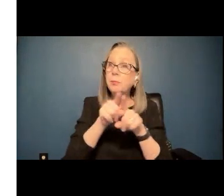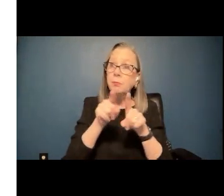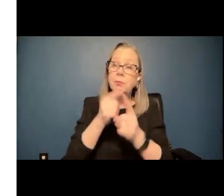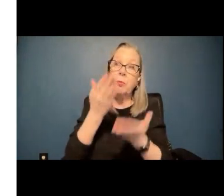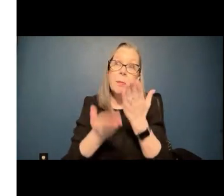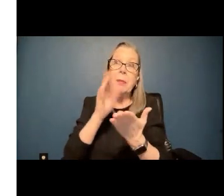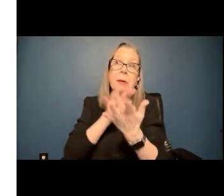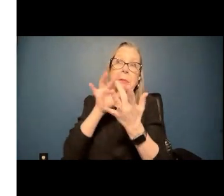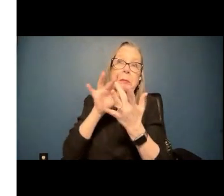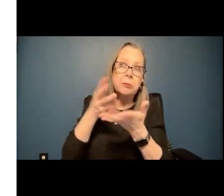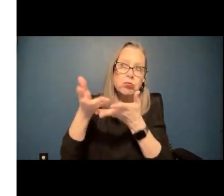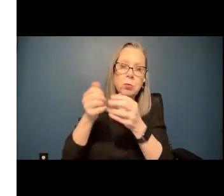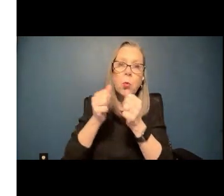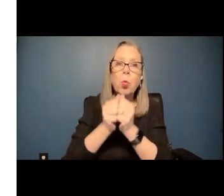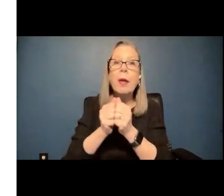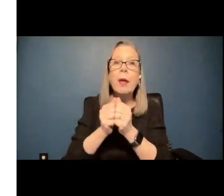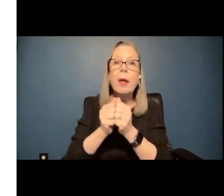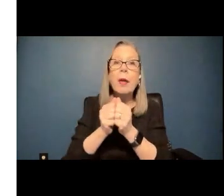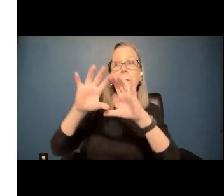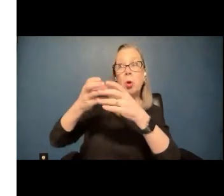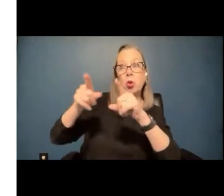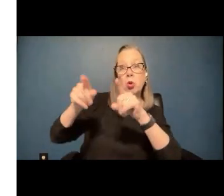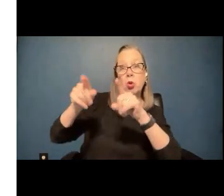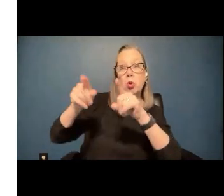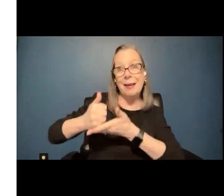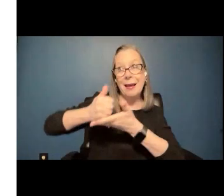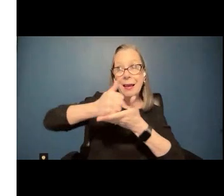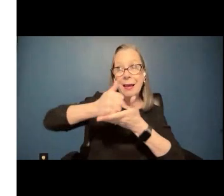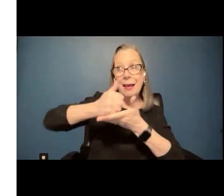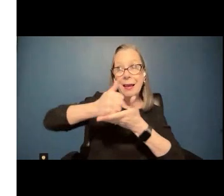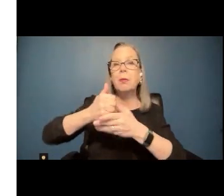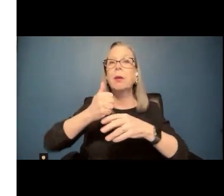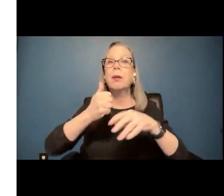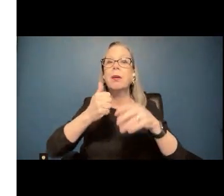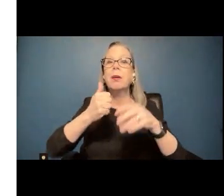implementation partners who can help enable data access, collection, and integration.